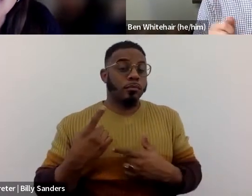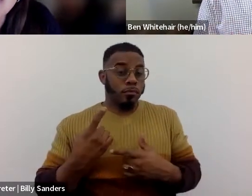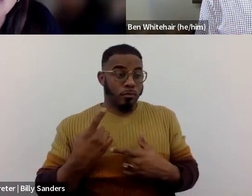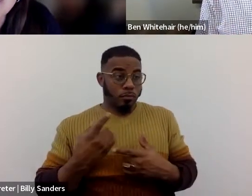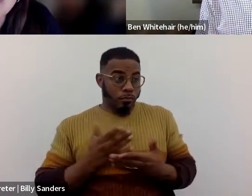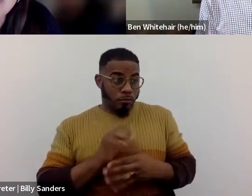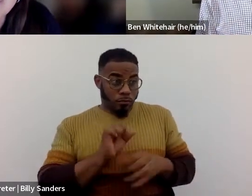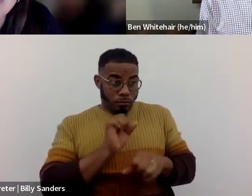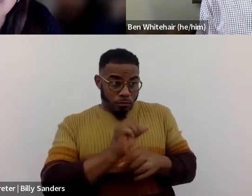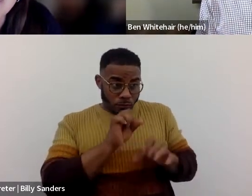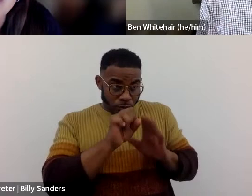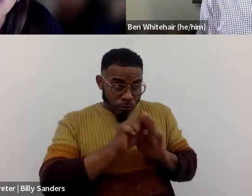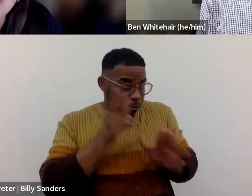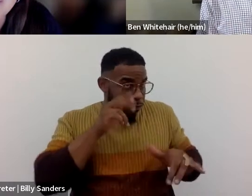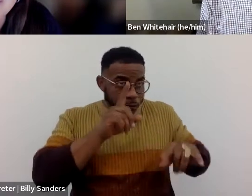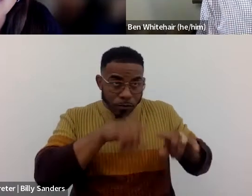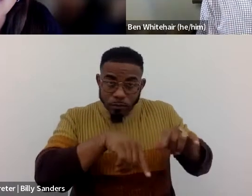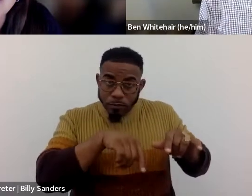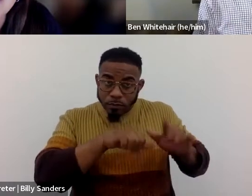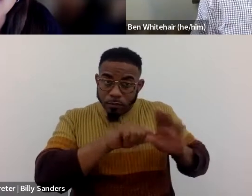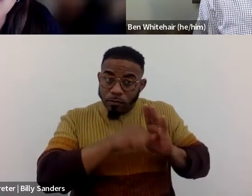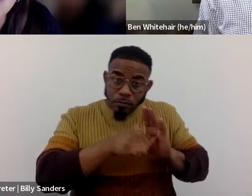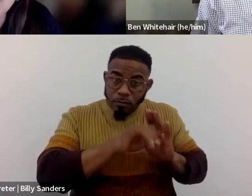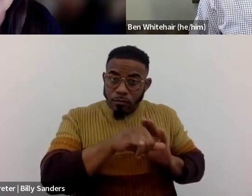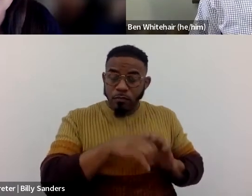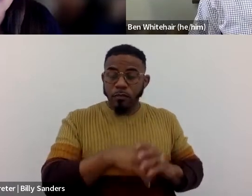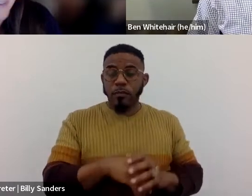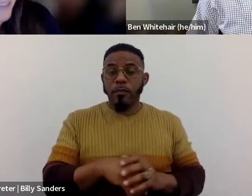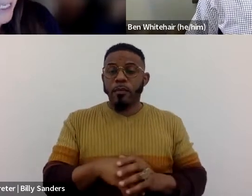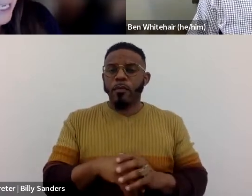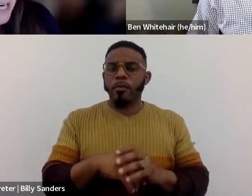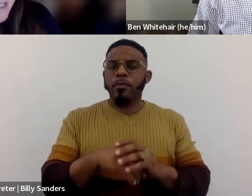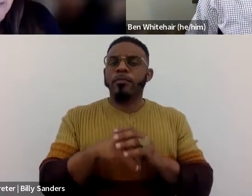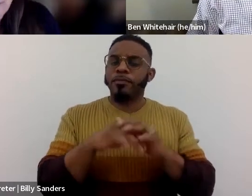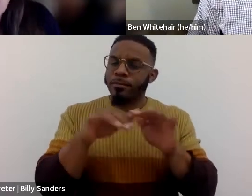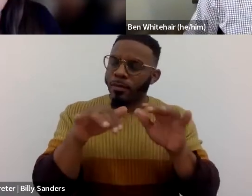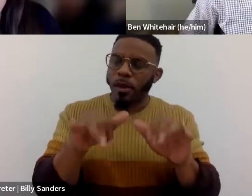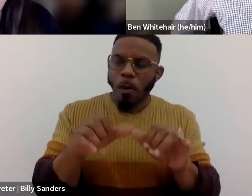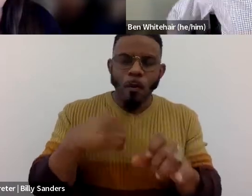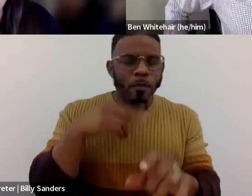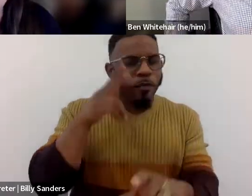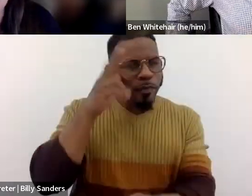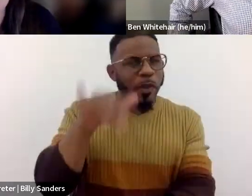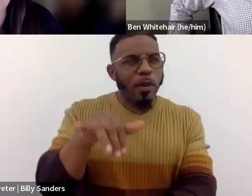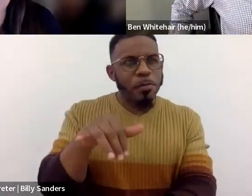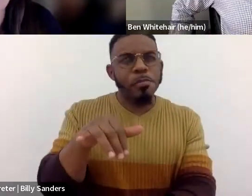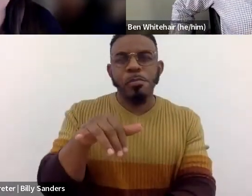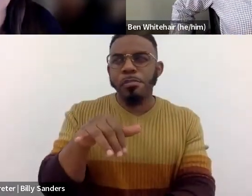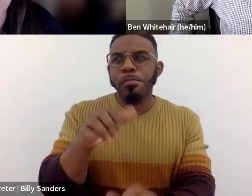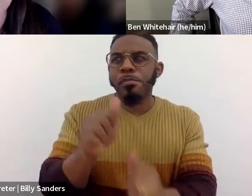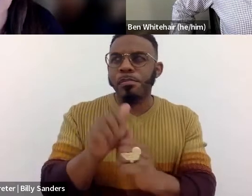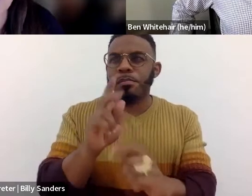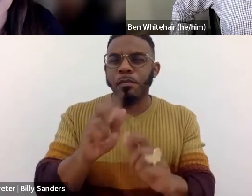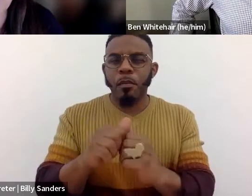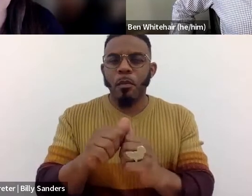and I hear they cannot enforce them. Yeah, I've heard that with people in right-to-work states